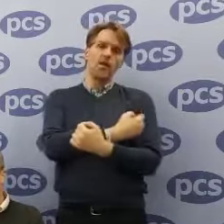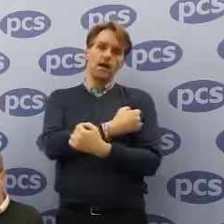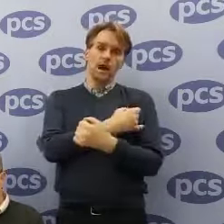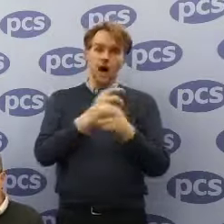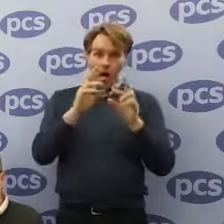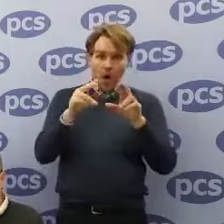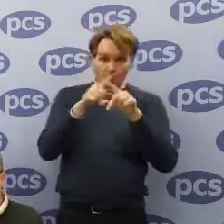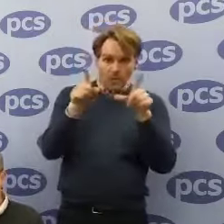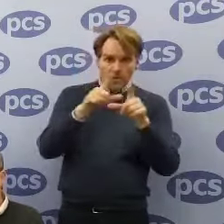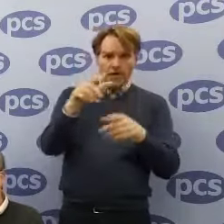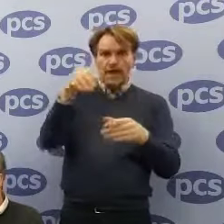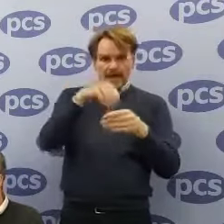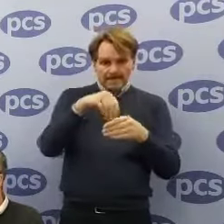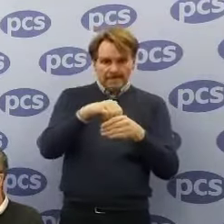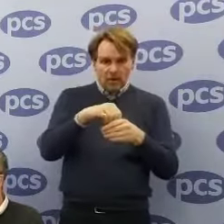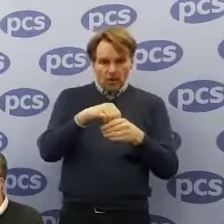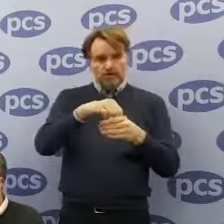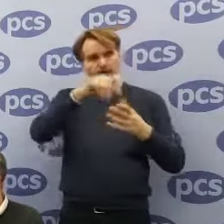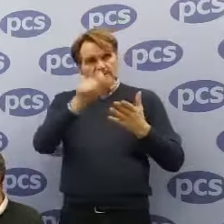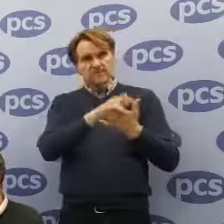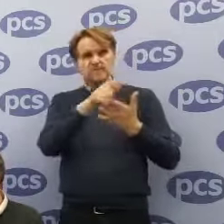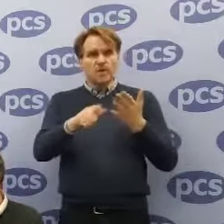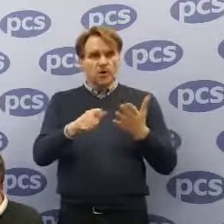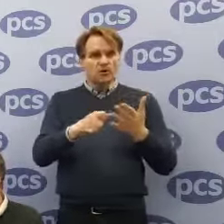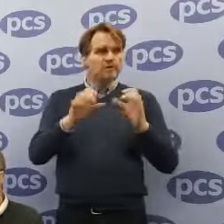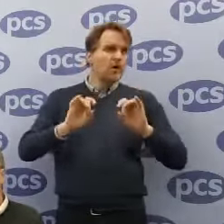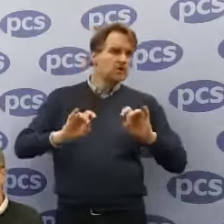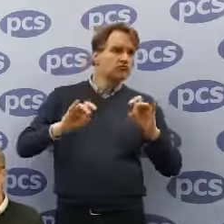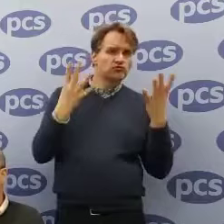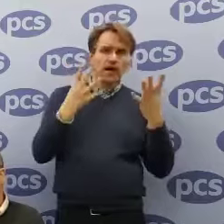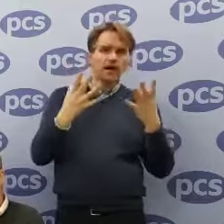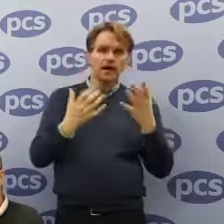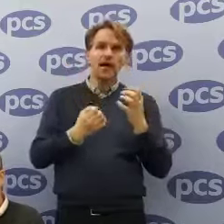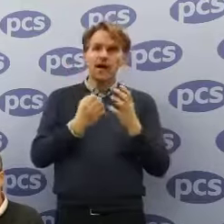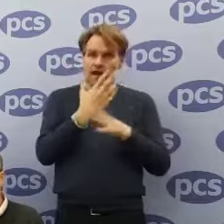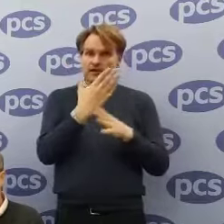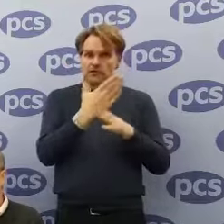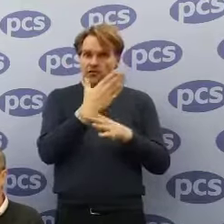involved in PCS, do all the things that we've asked but most importantly if you